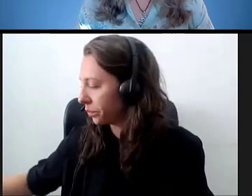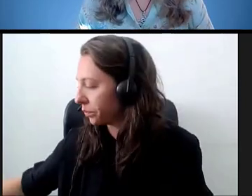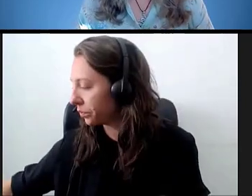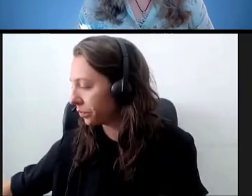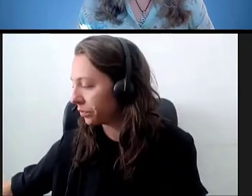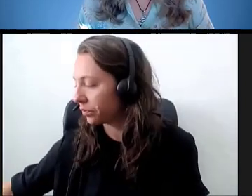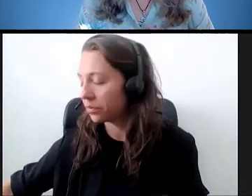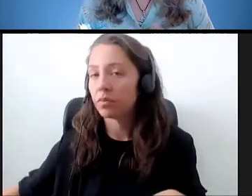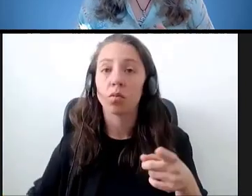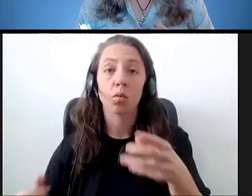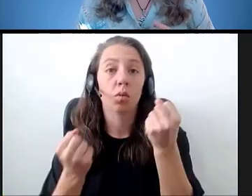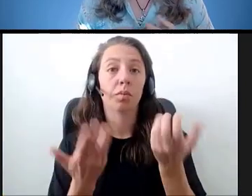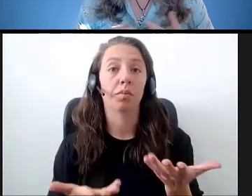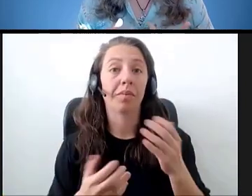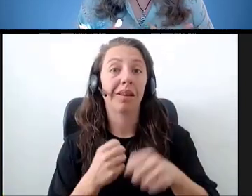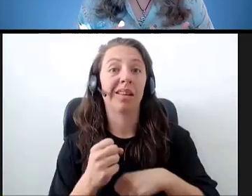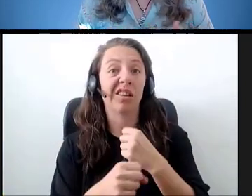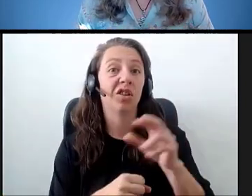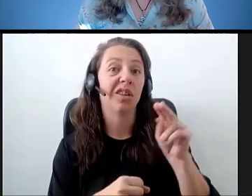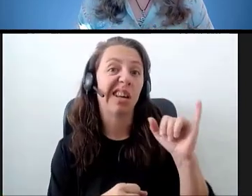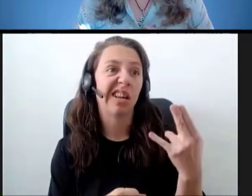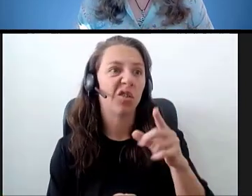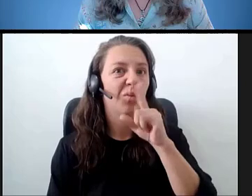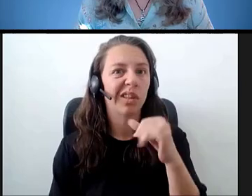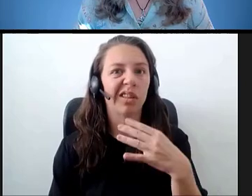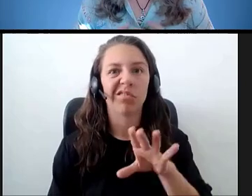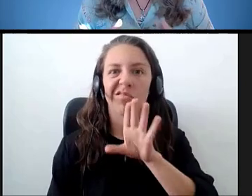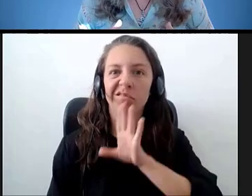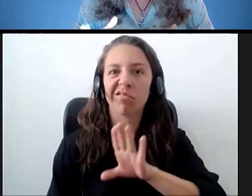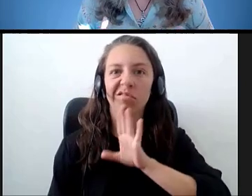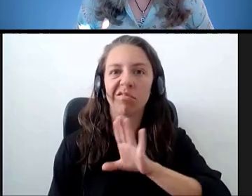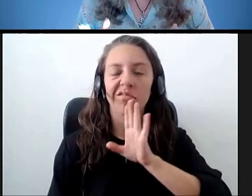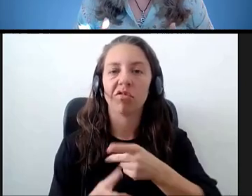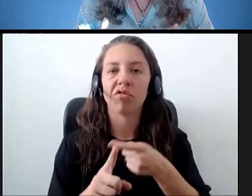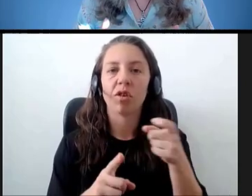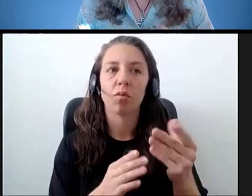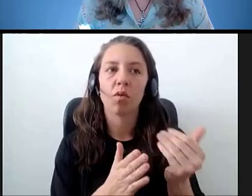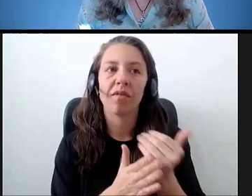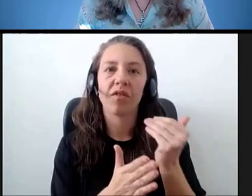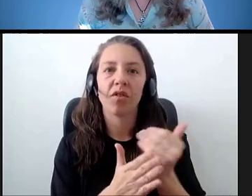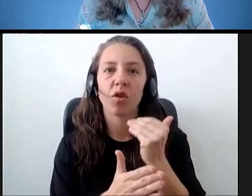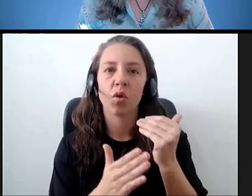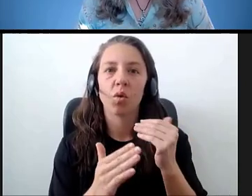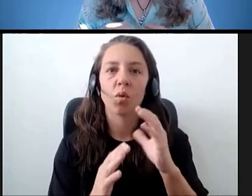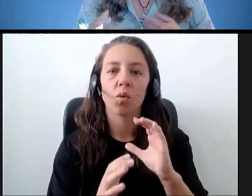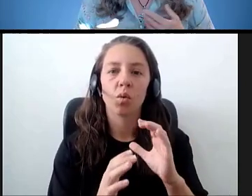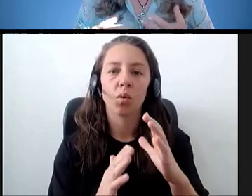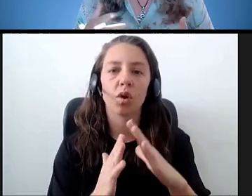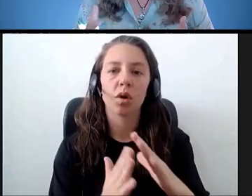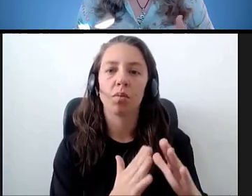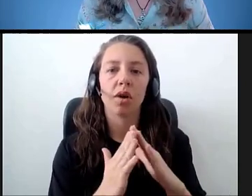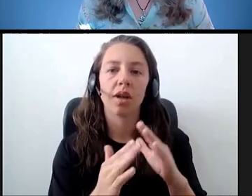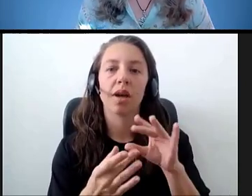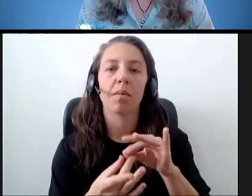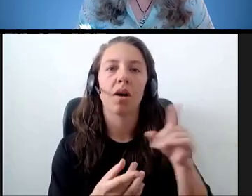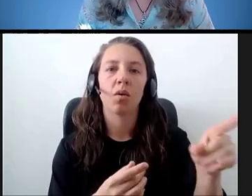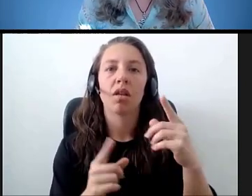NIH has been hearing frustrations from the review community about the complexity of the peer review process. The increasing responsibilities